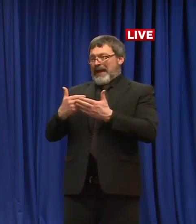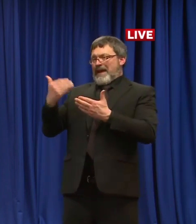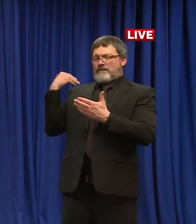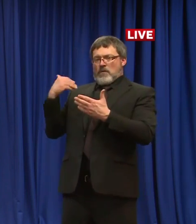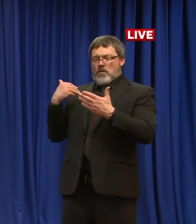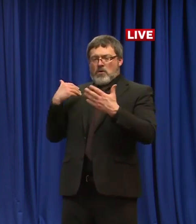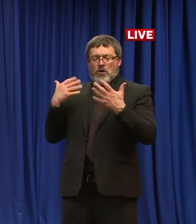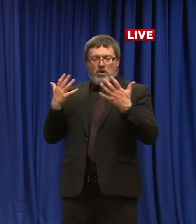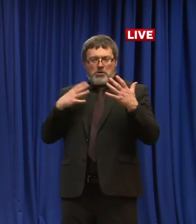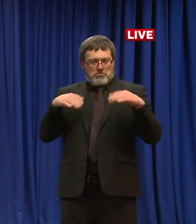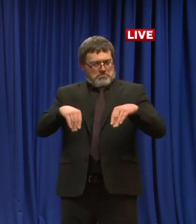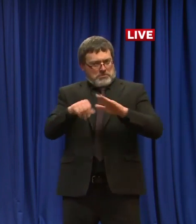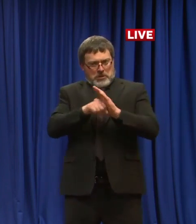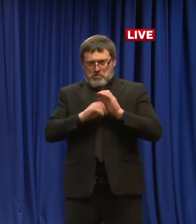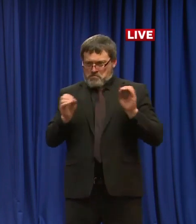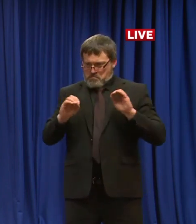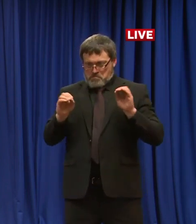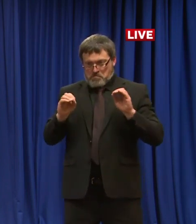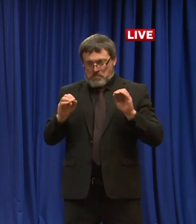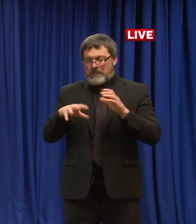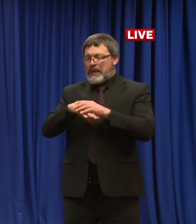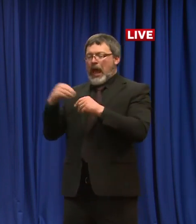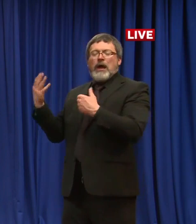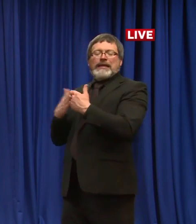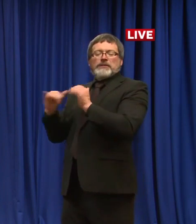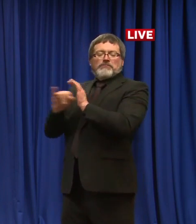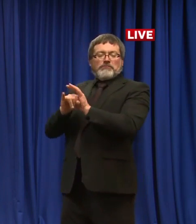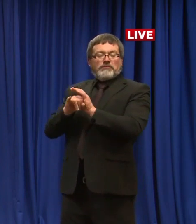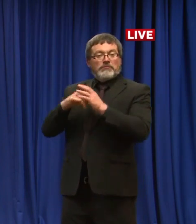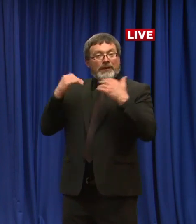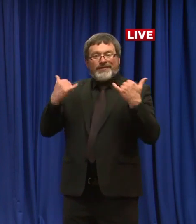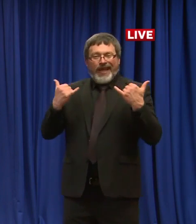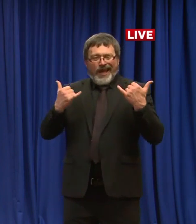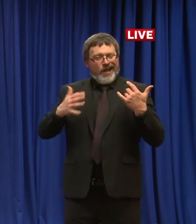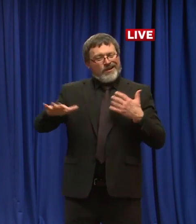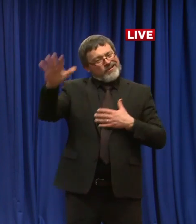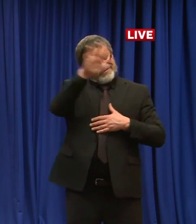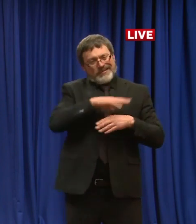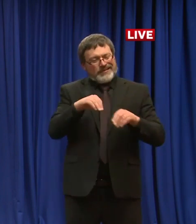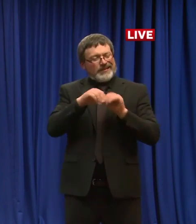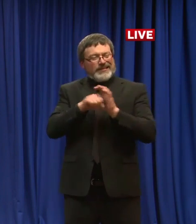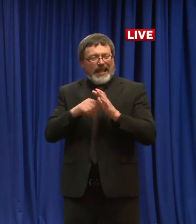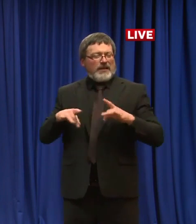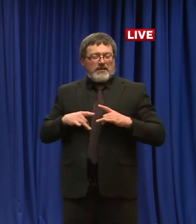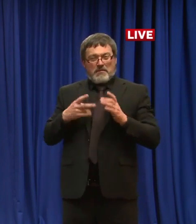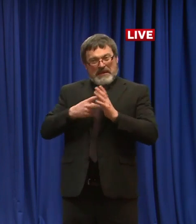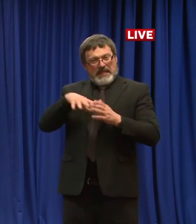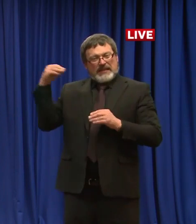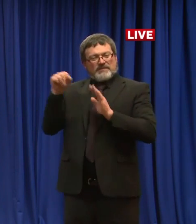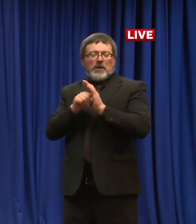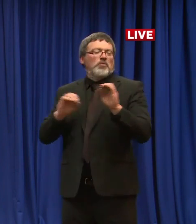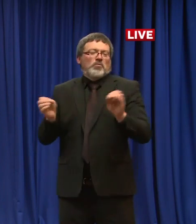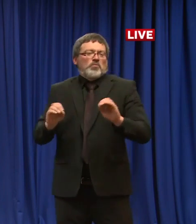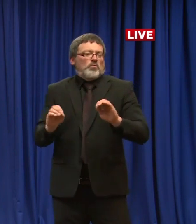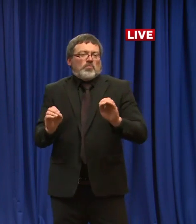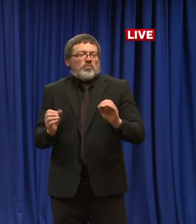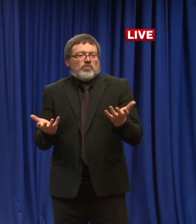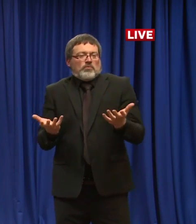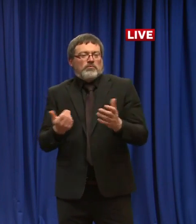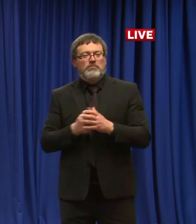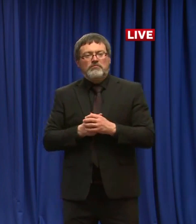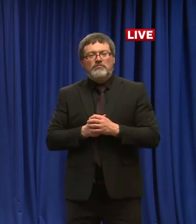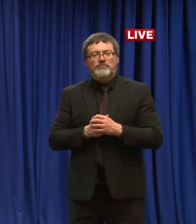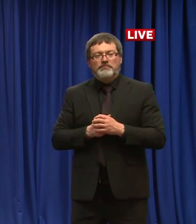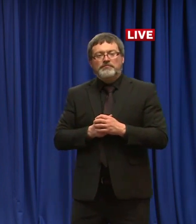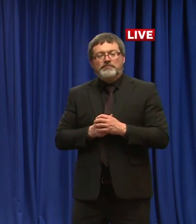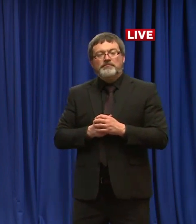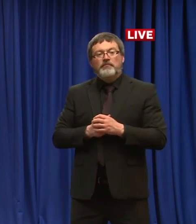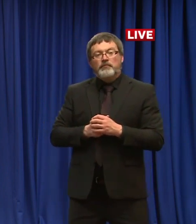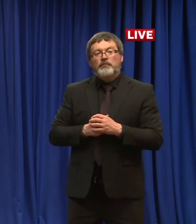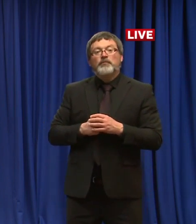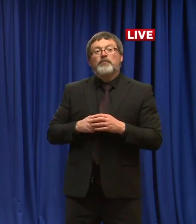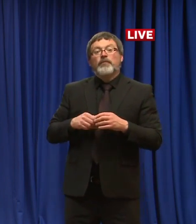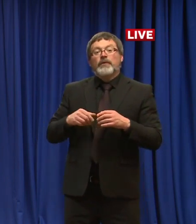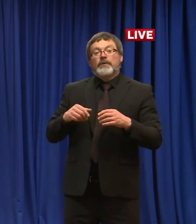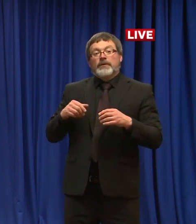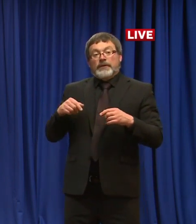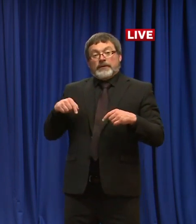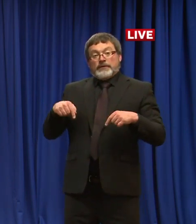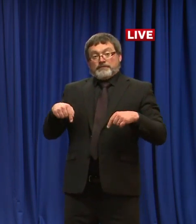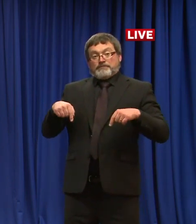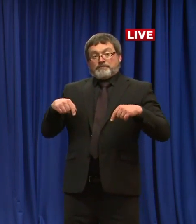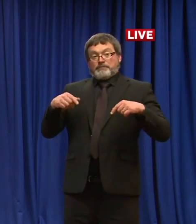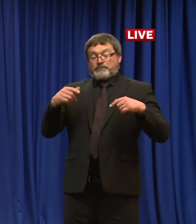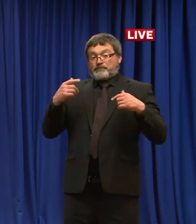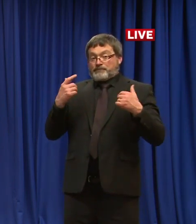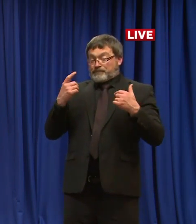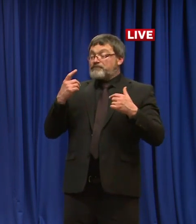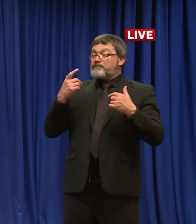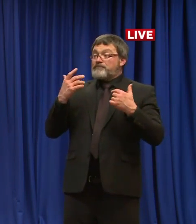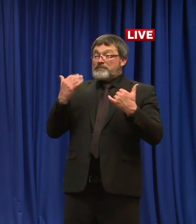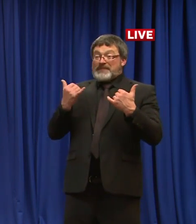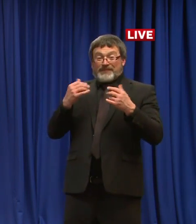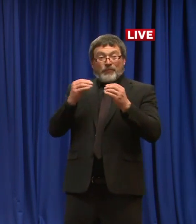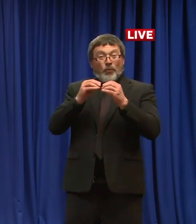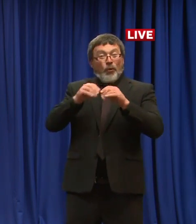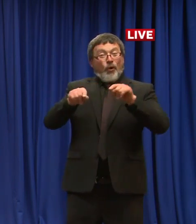CLOSE CONTACT AS SOMEONE WITH CONFIRMED COVID-19 BUT AT THE END OF THE DAY AS THESE AS THIS VIRUS BECOMES MORE PREVALENT IN OUR COMMUNITIES, THE IDENTIFIED RISKS WE BECOME LESS ABLE TO